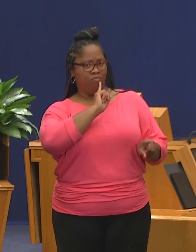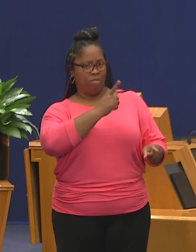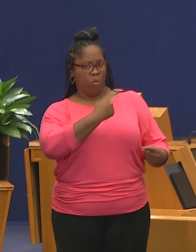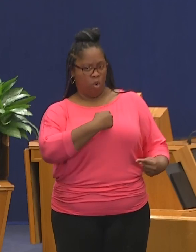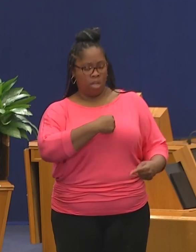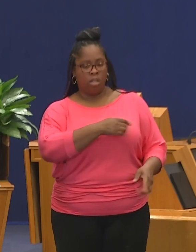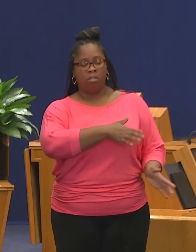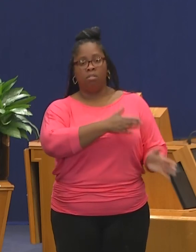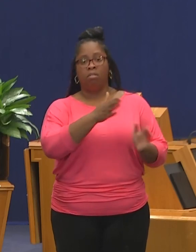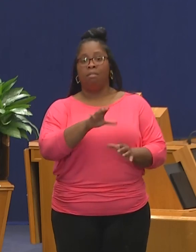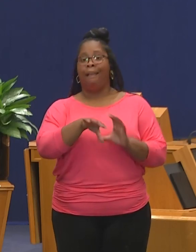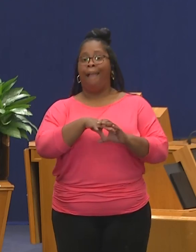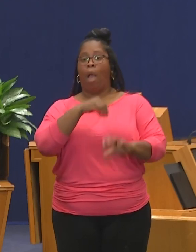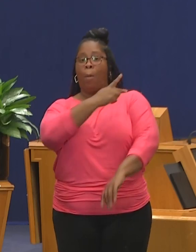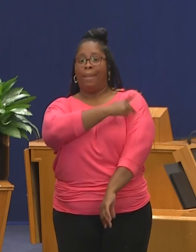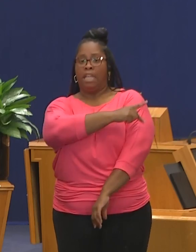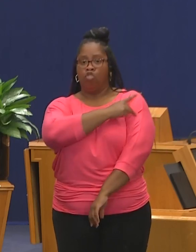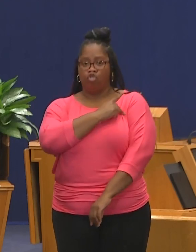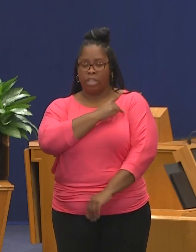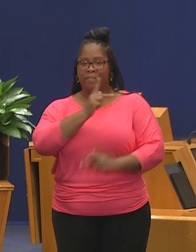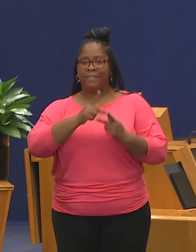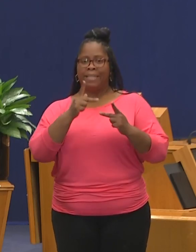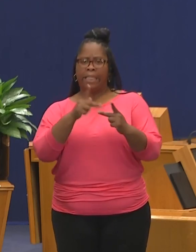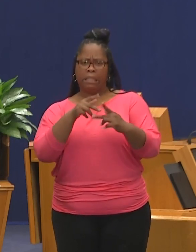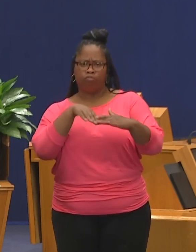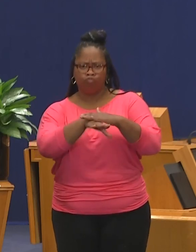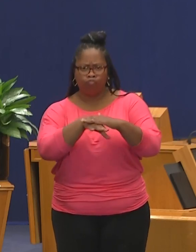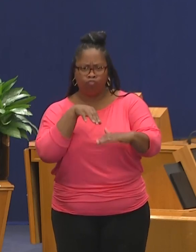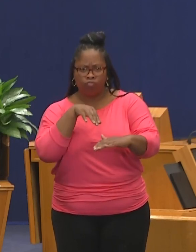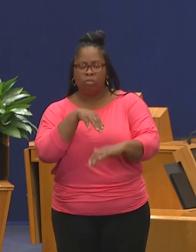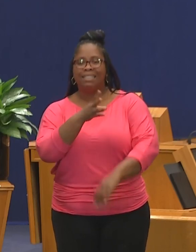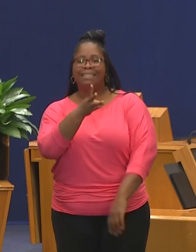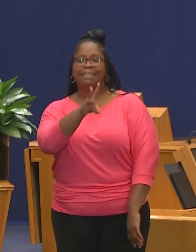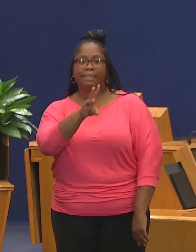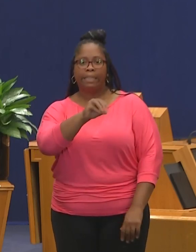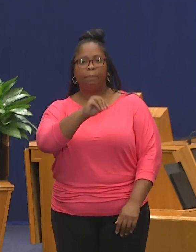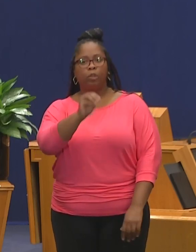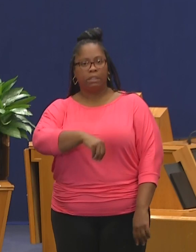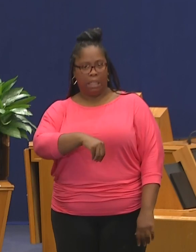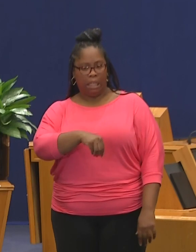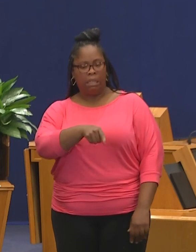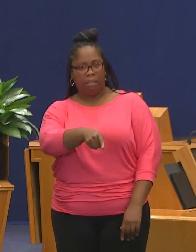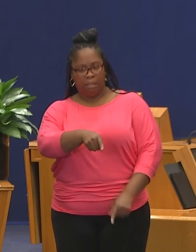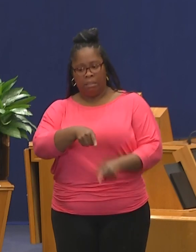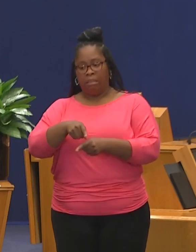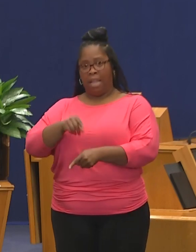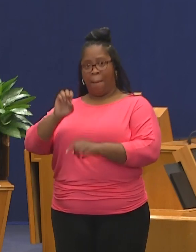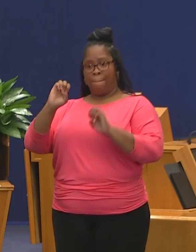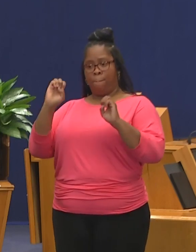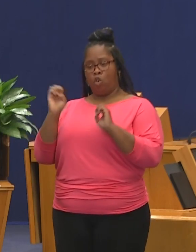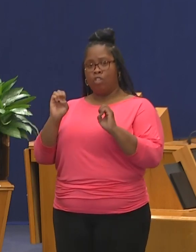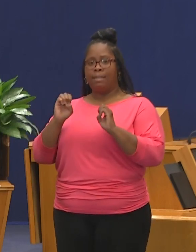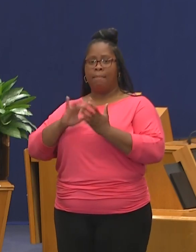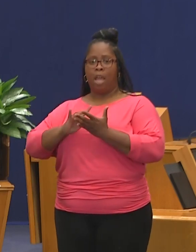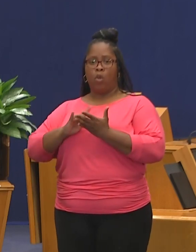OUR HOSPITALS WHICH WITH REPORT 58 PERCENT OF THE CASES, OUTPATIENT FACILITIES, WHICH